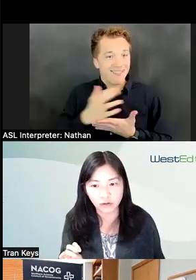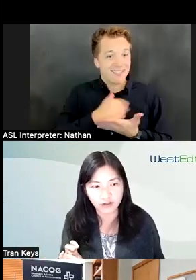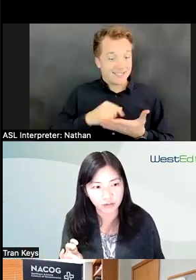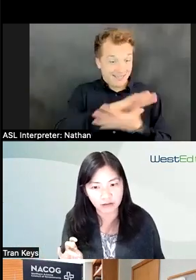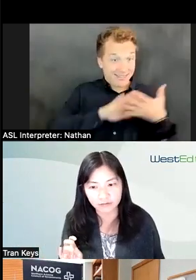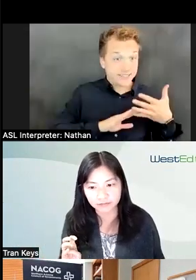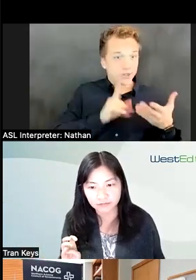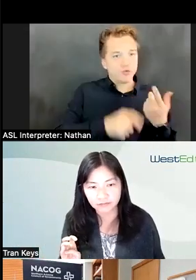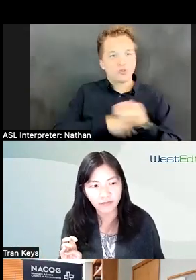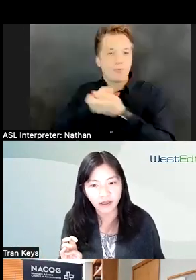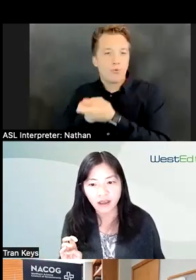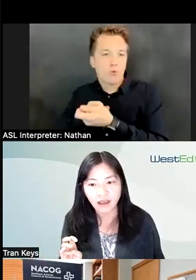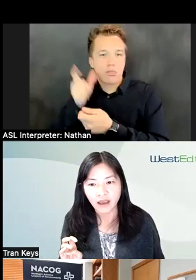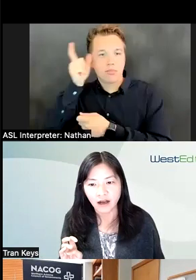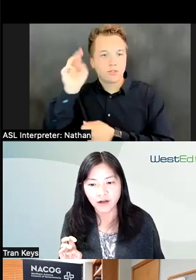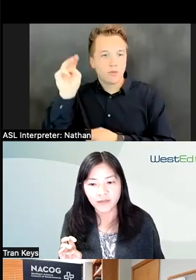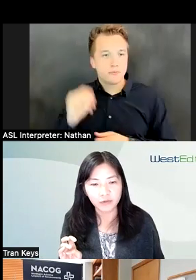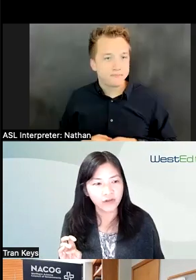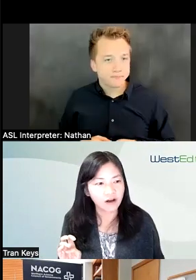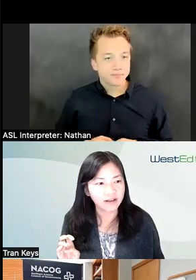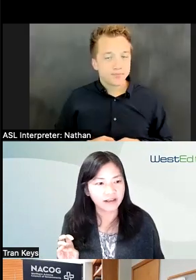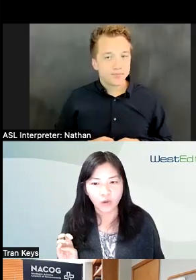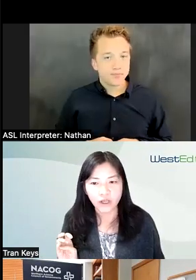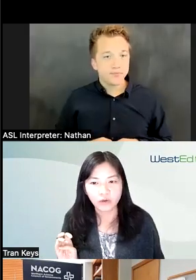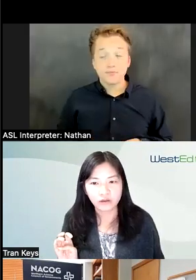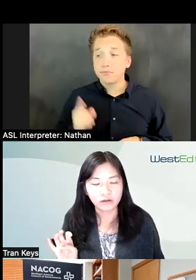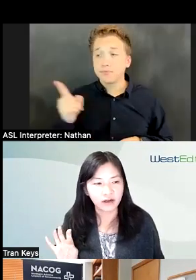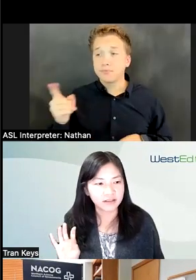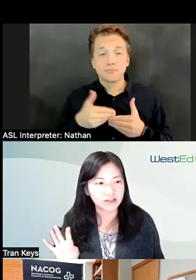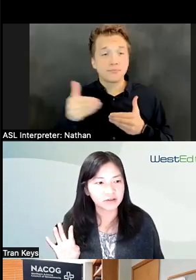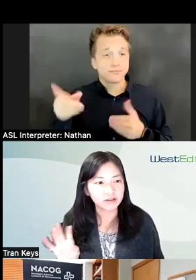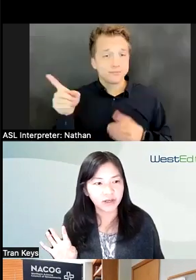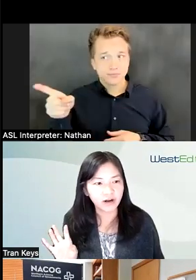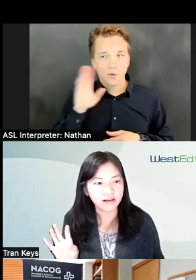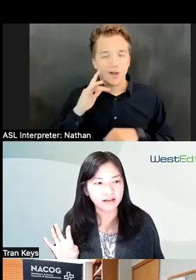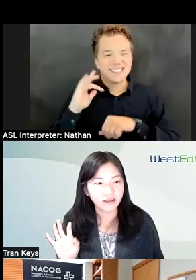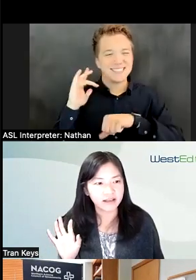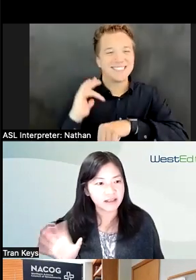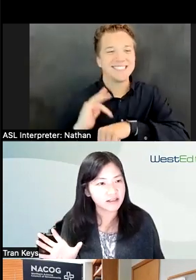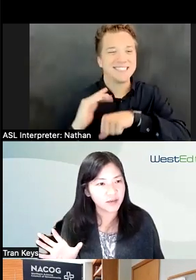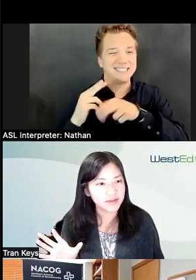logic model. Moving on, we will touch a little bit on data types.